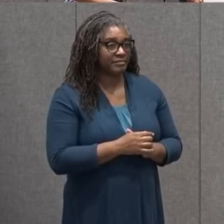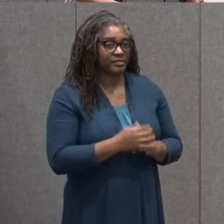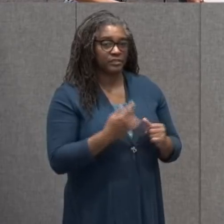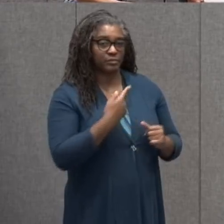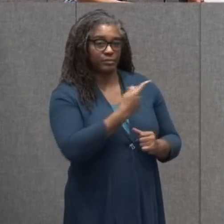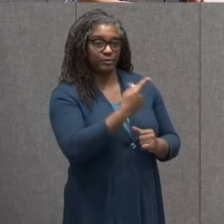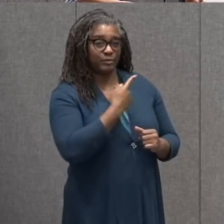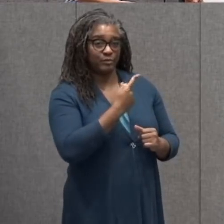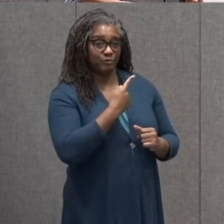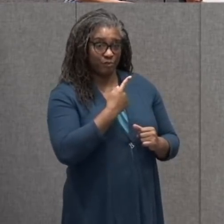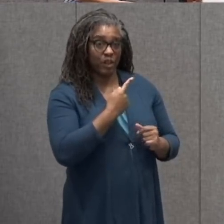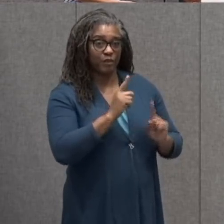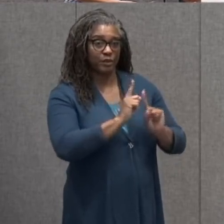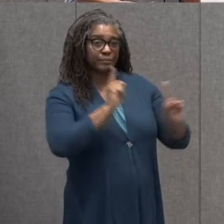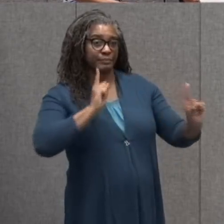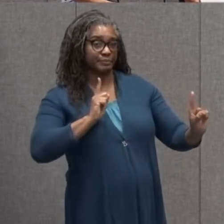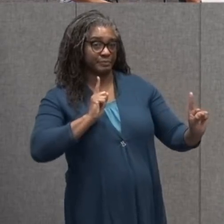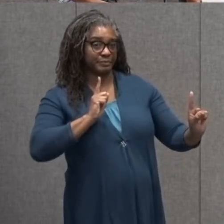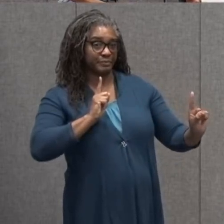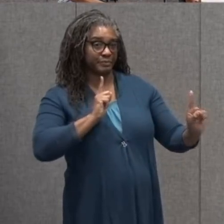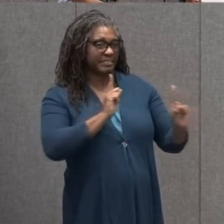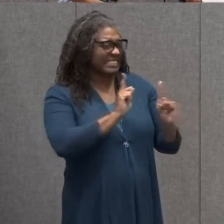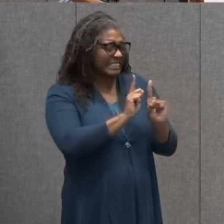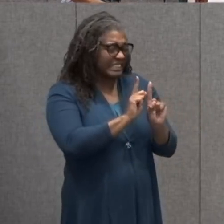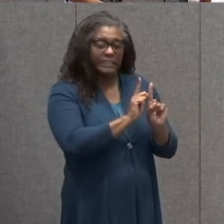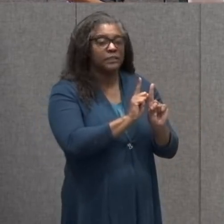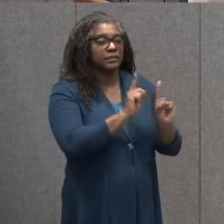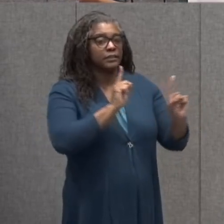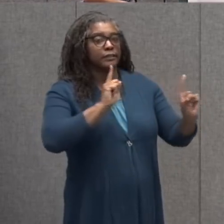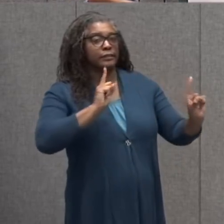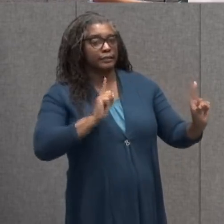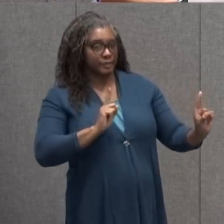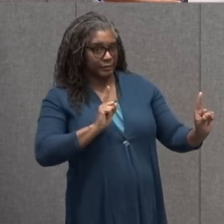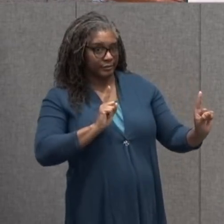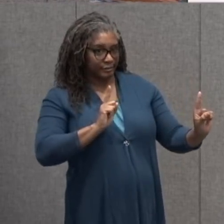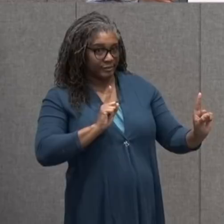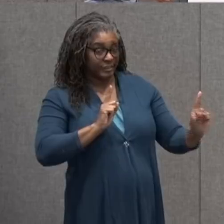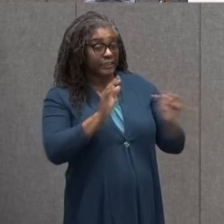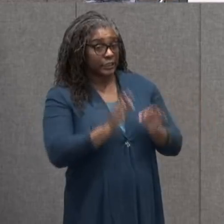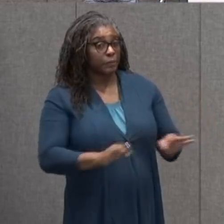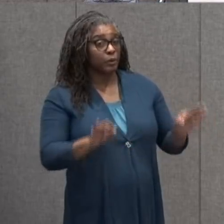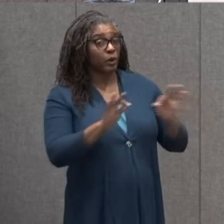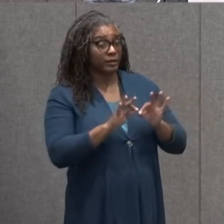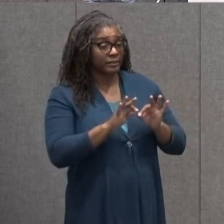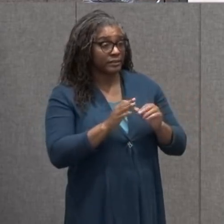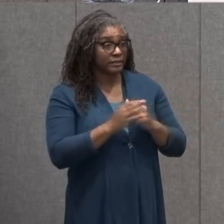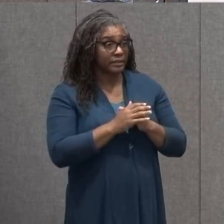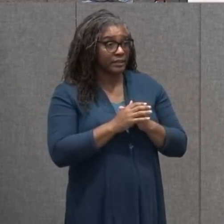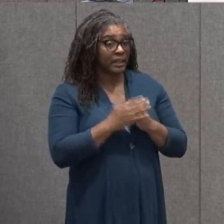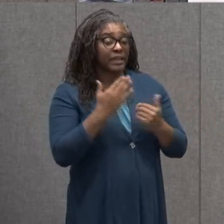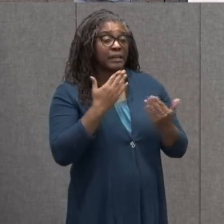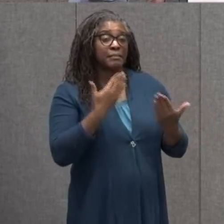Just want to remind you of that when you're at home. Maybe you're talking to somebody that doesn't live in your house,